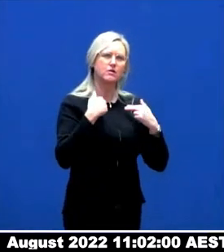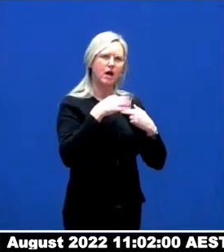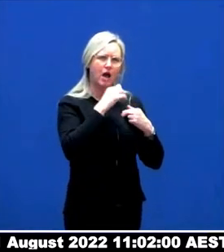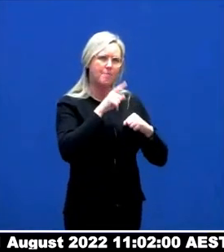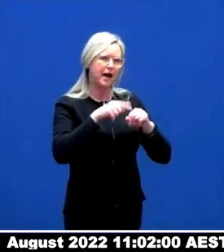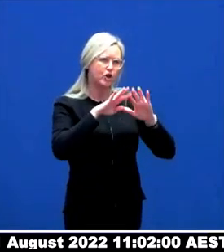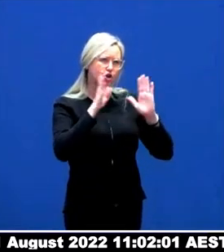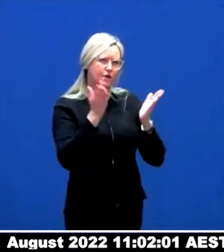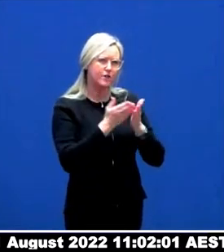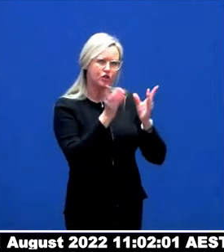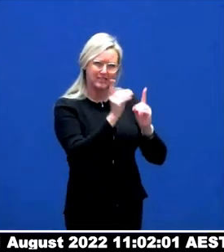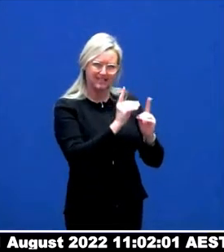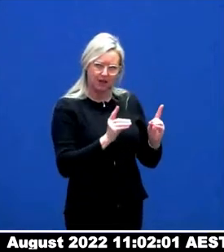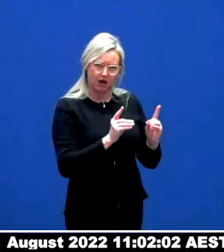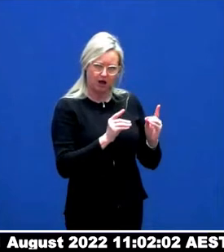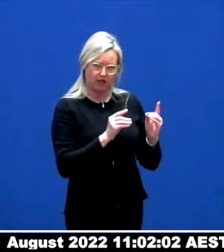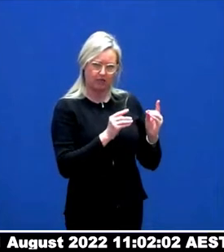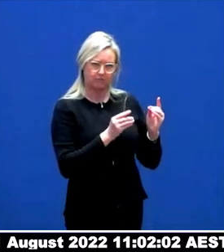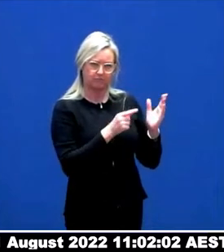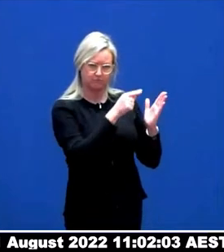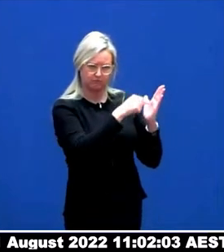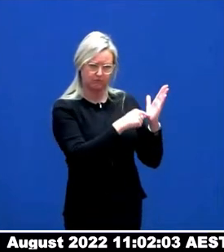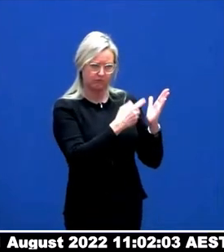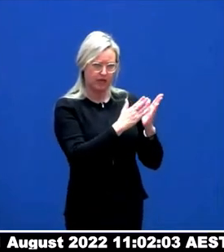against the context of the National Construction Code?